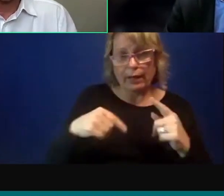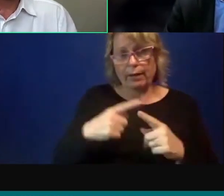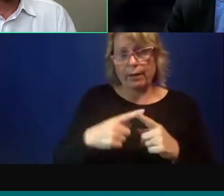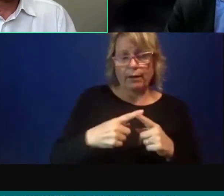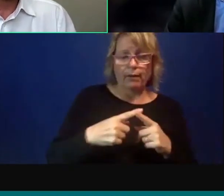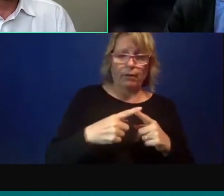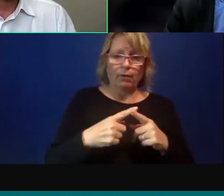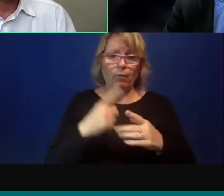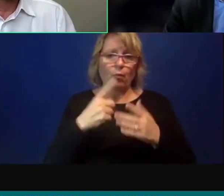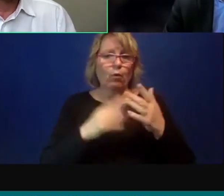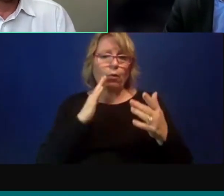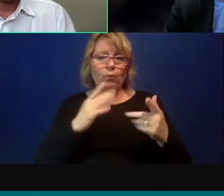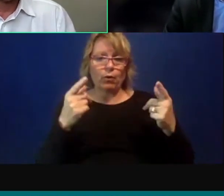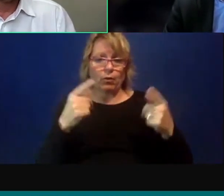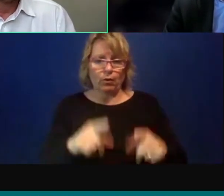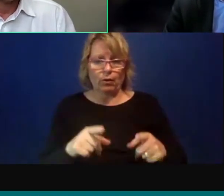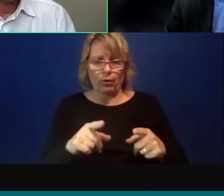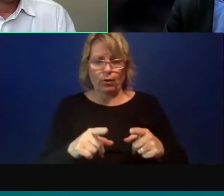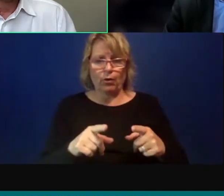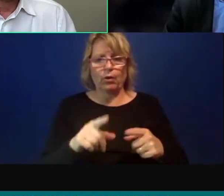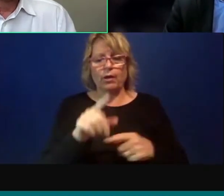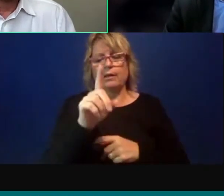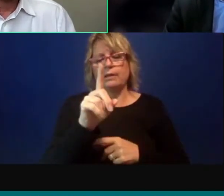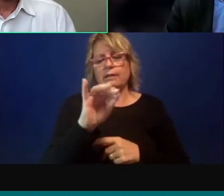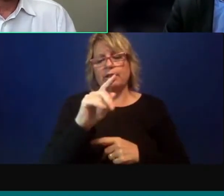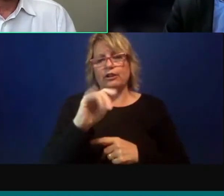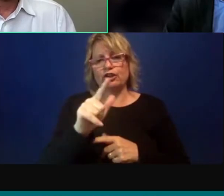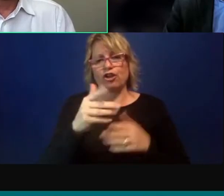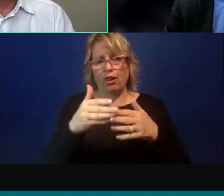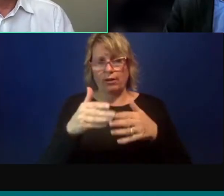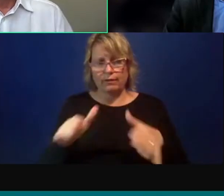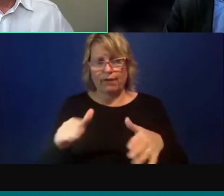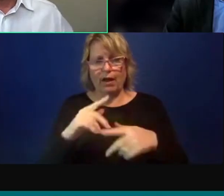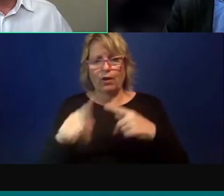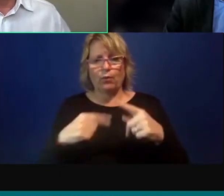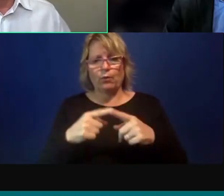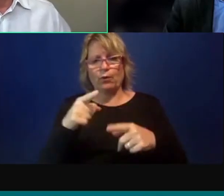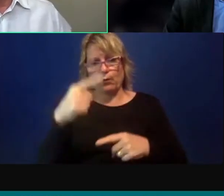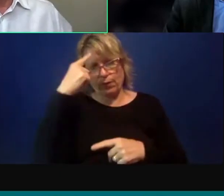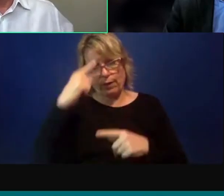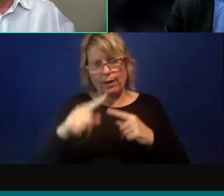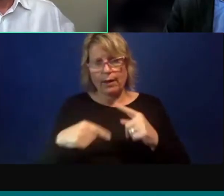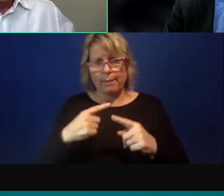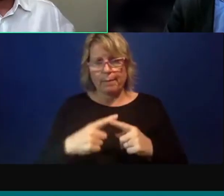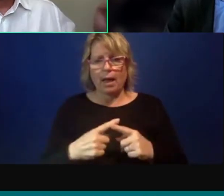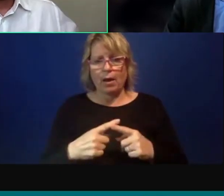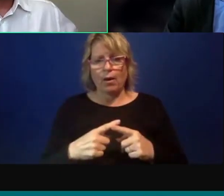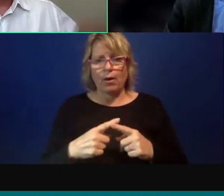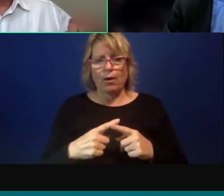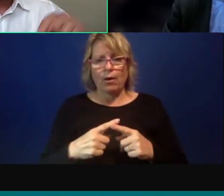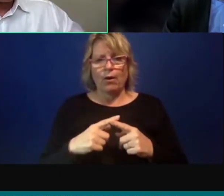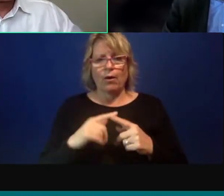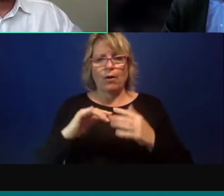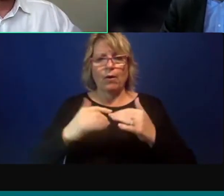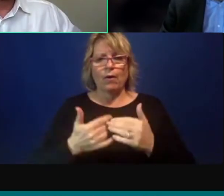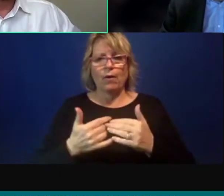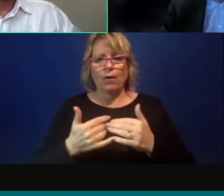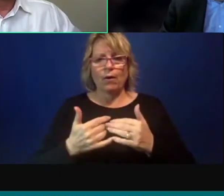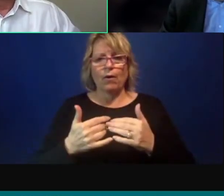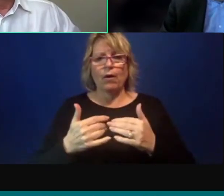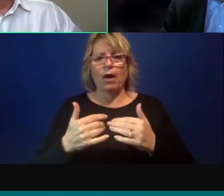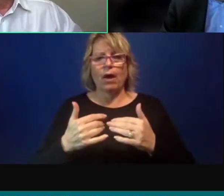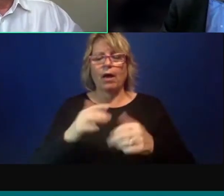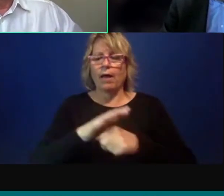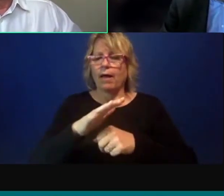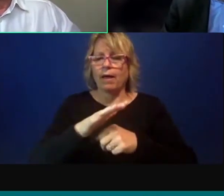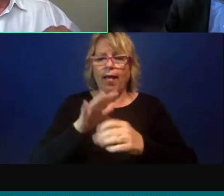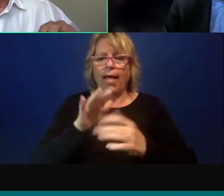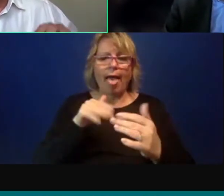what will happen with digital divide? When you think about how lack of access to telehealth will